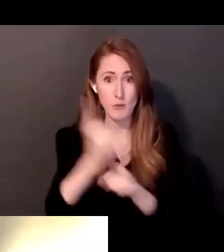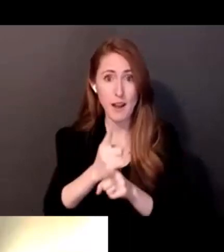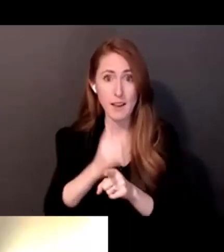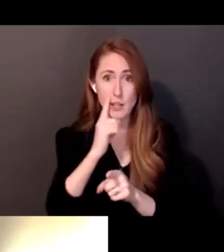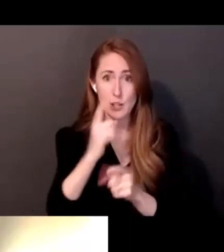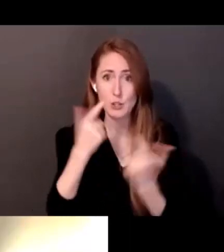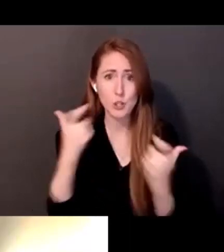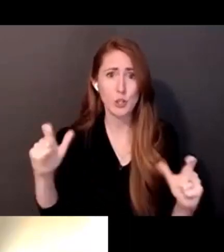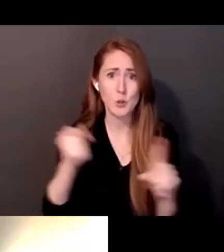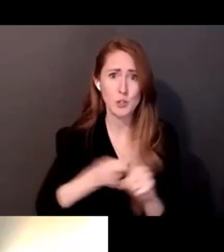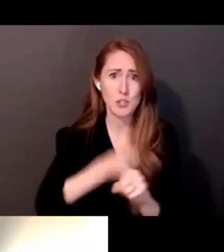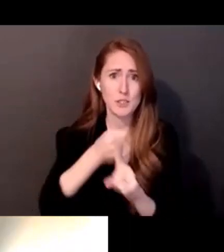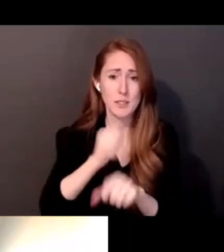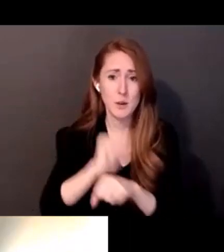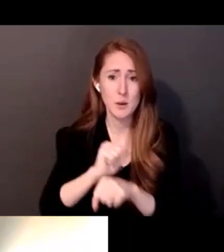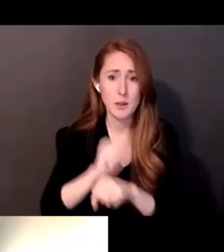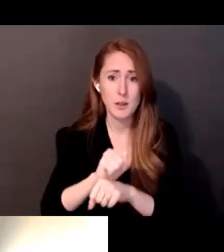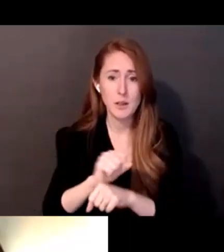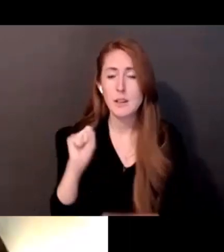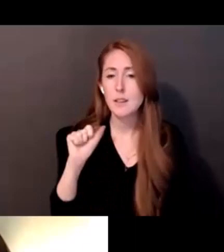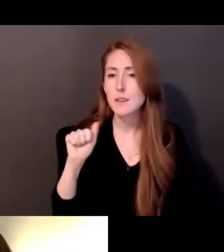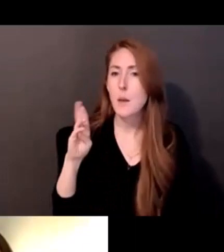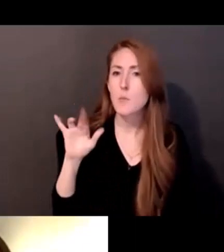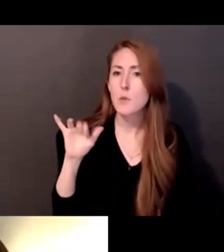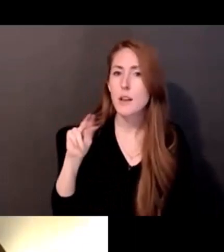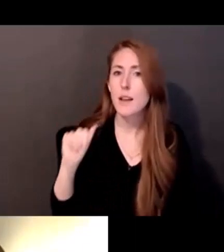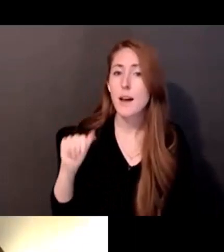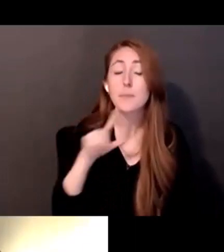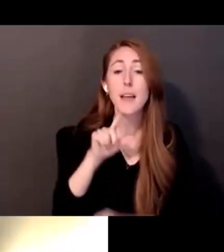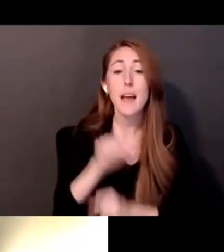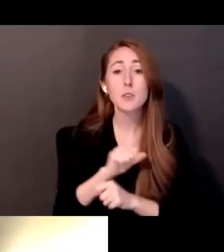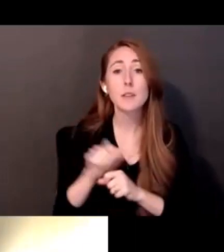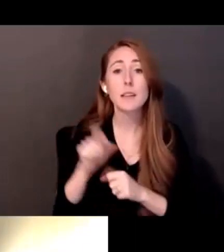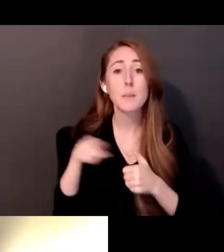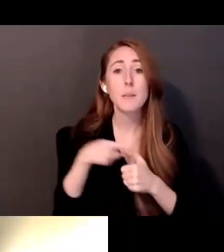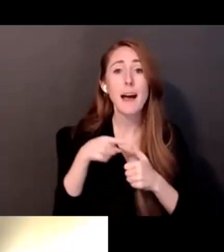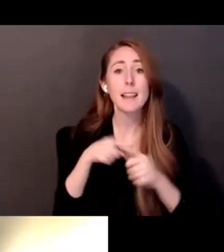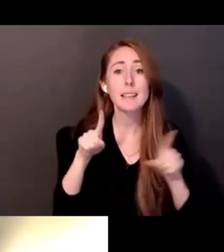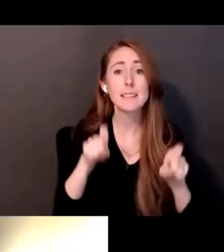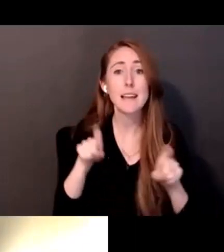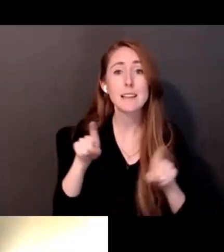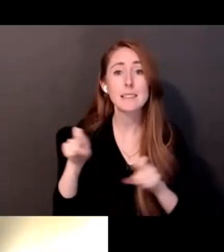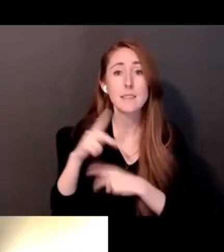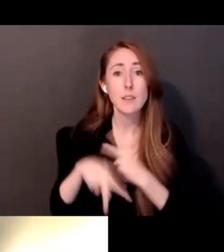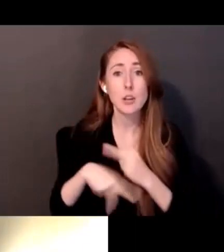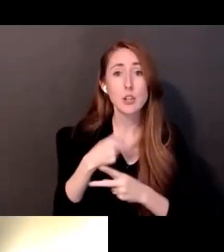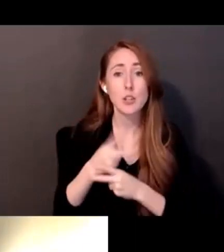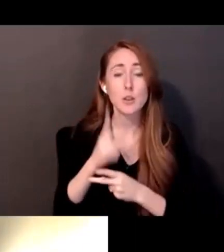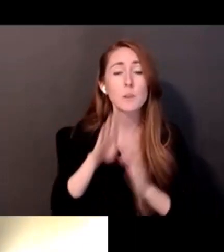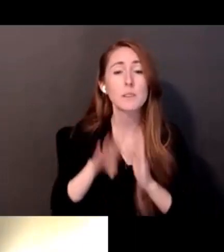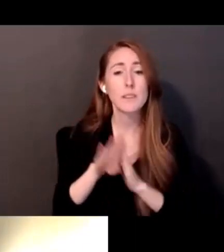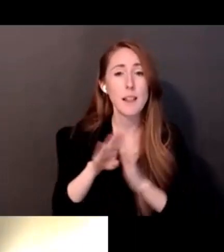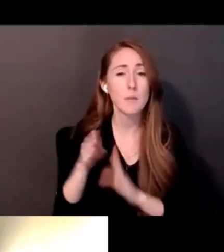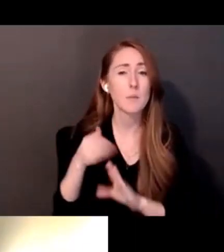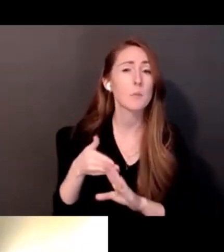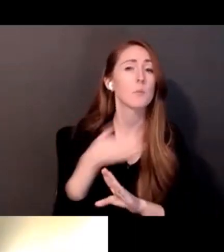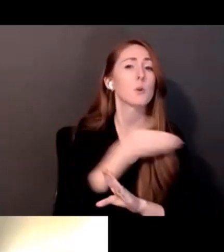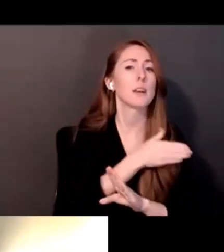It actually was, the pilot testing version of it was developed pre-pandemic.